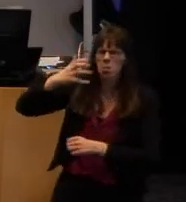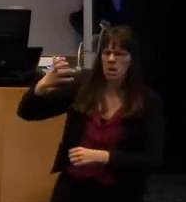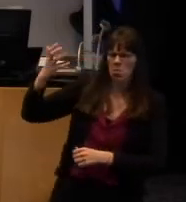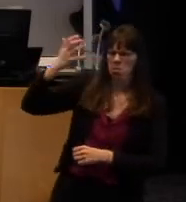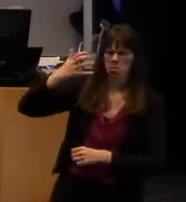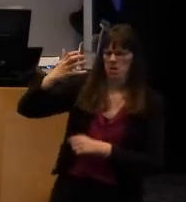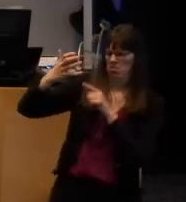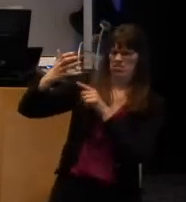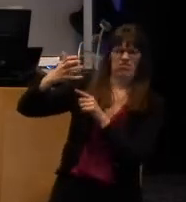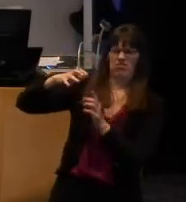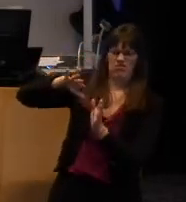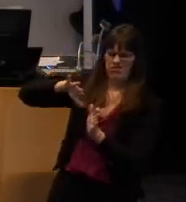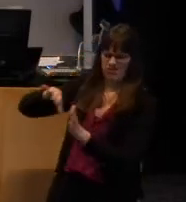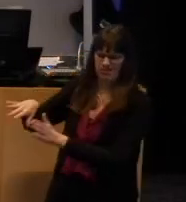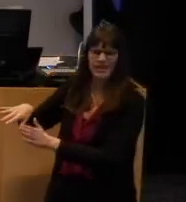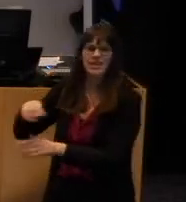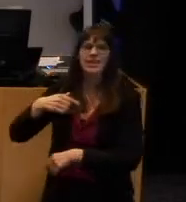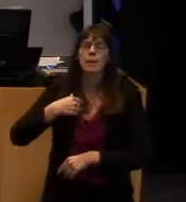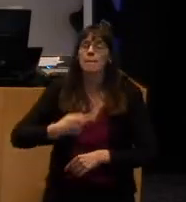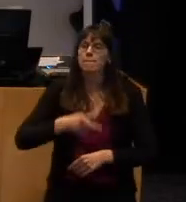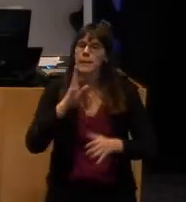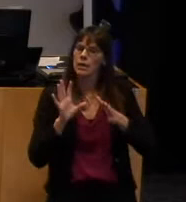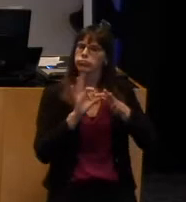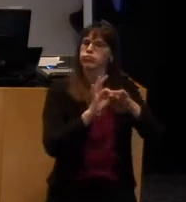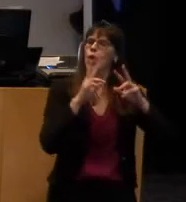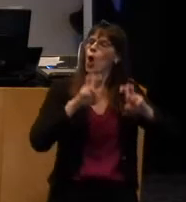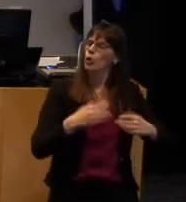And in doing so, I align myself with researchers who agree